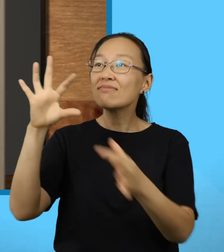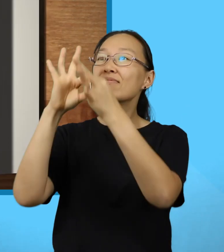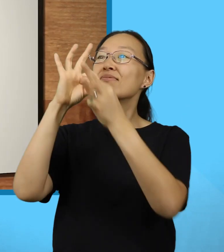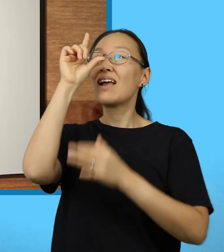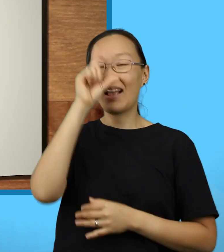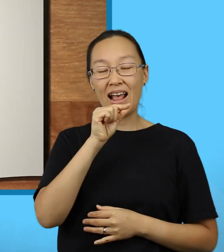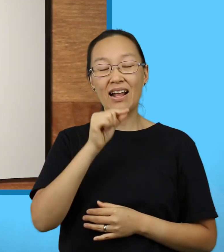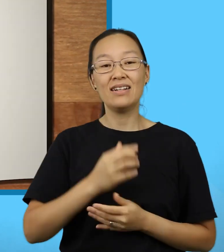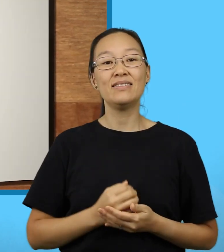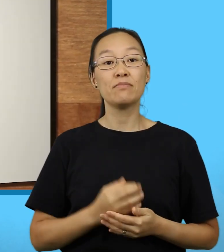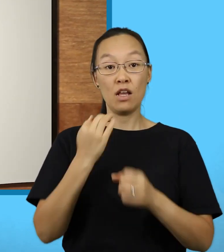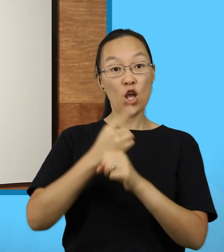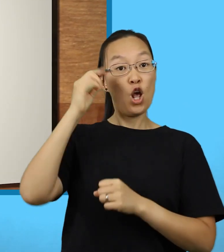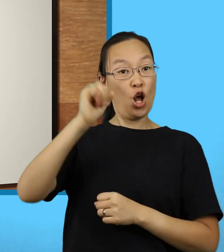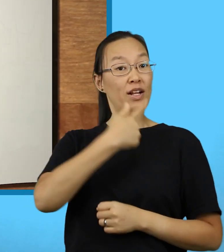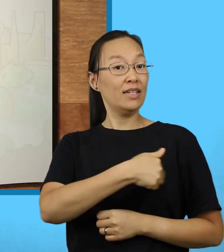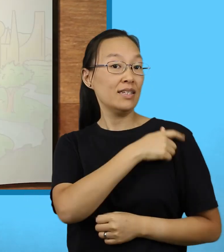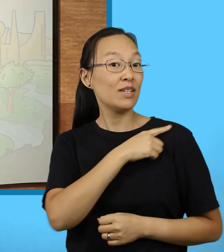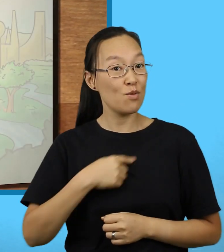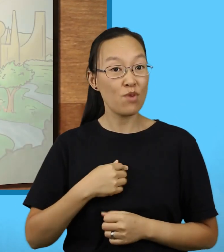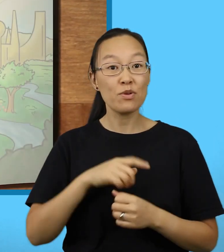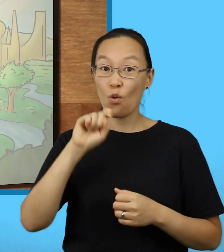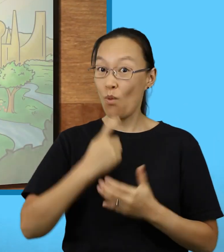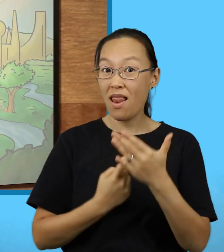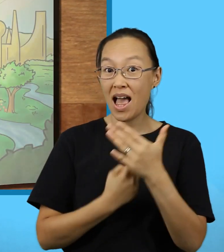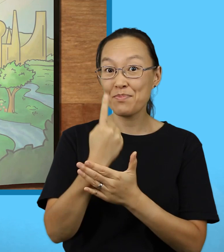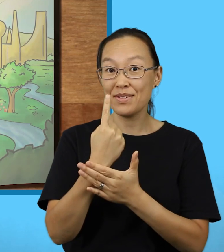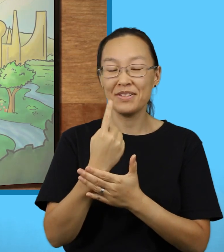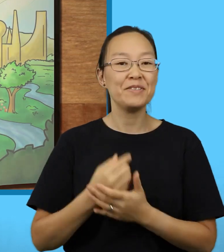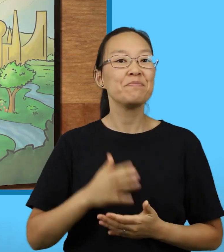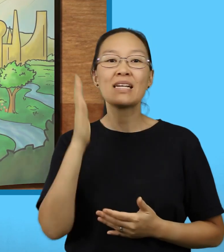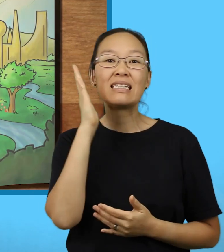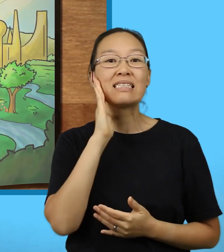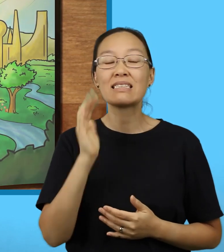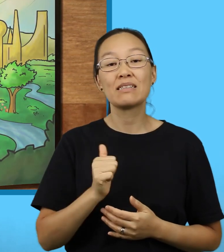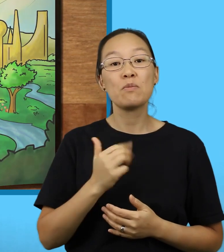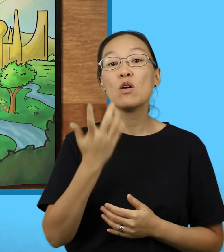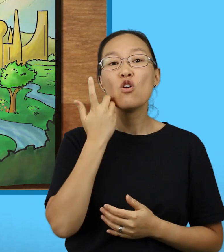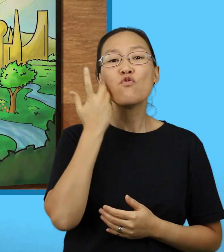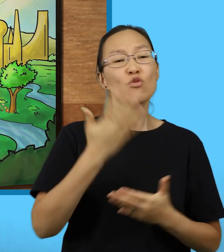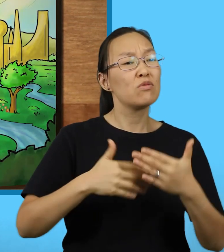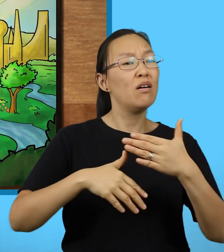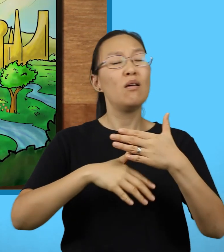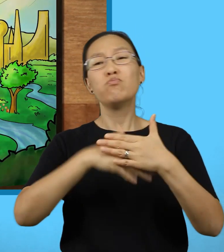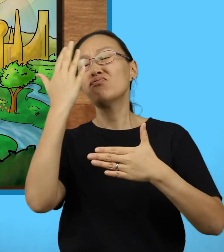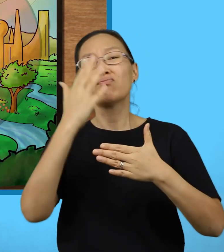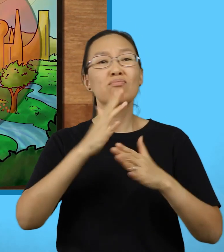And God's promise holds true to this very day that no matter what comes, no matter what may,